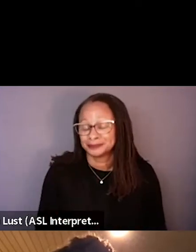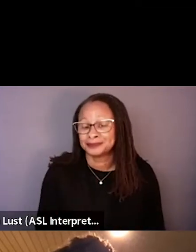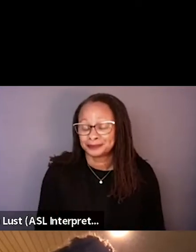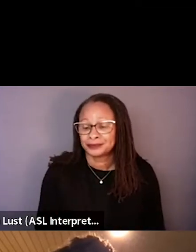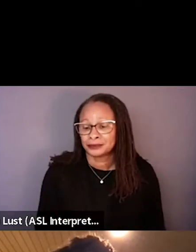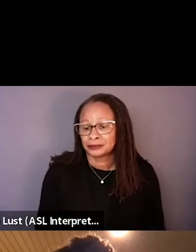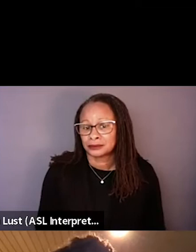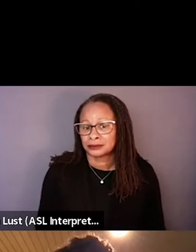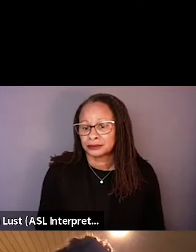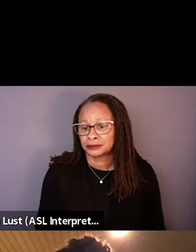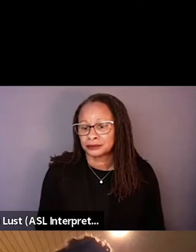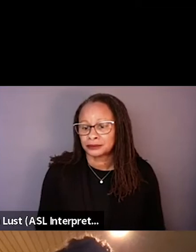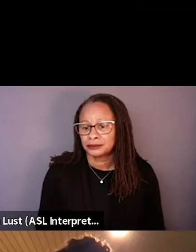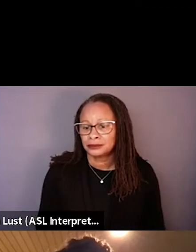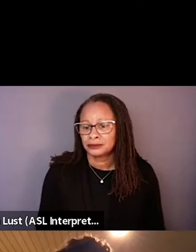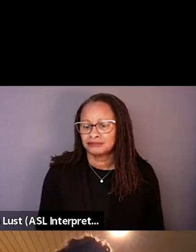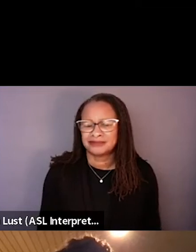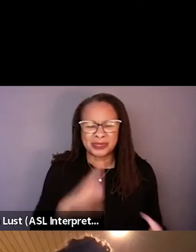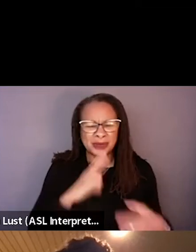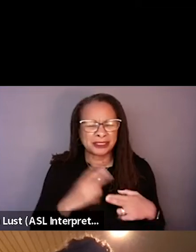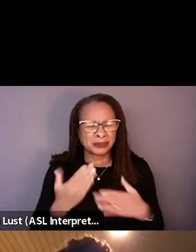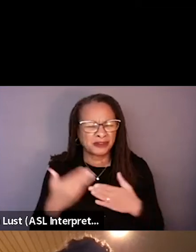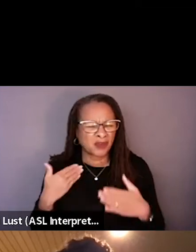and it was something I was saying I, I mentioned before,